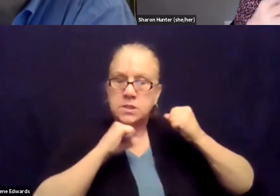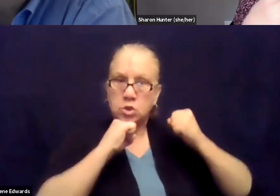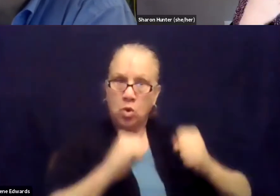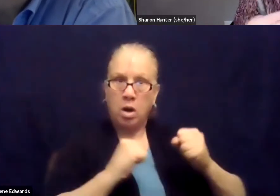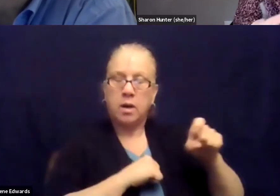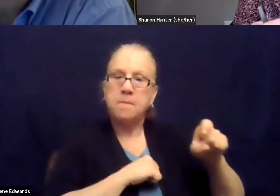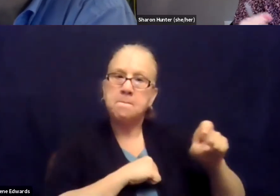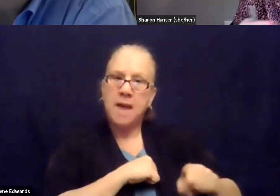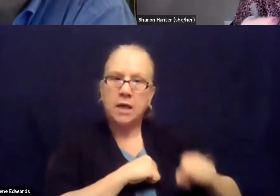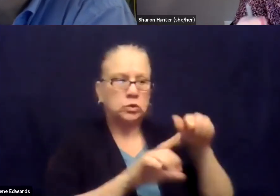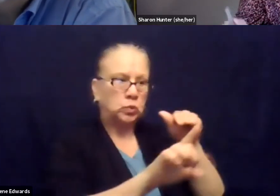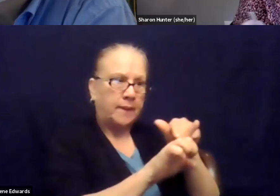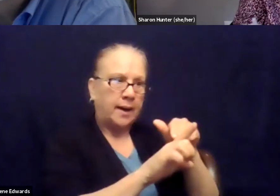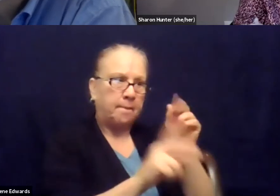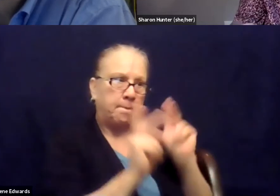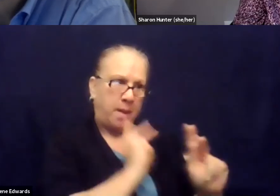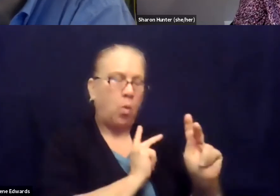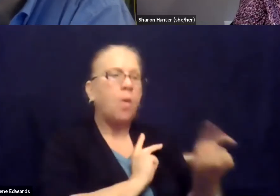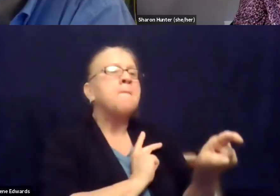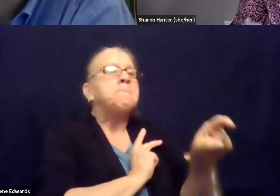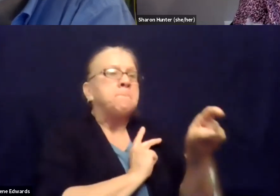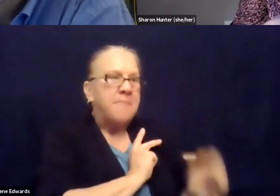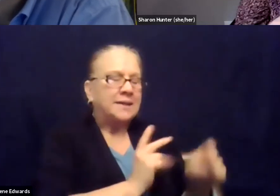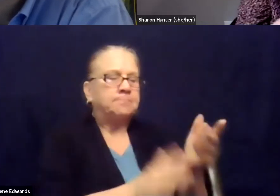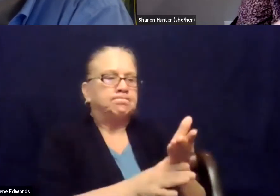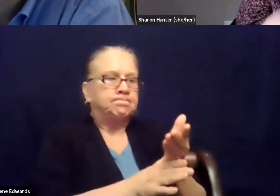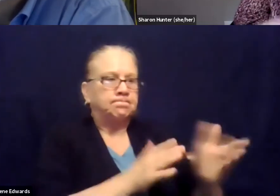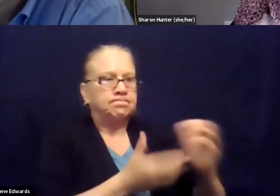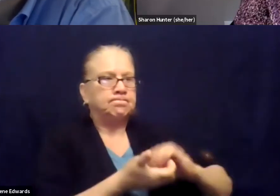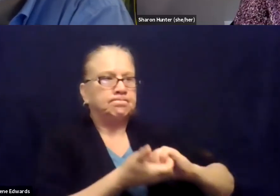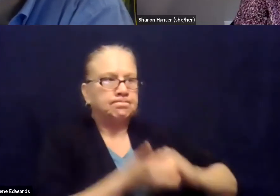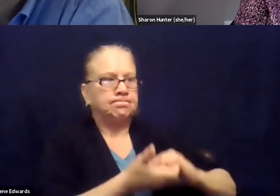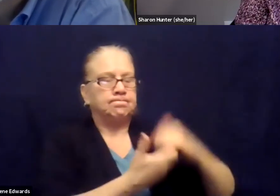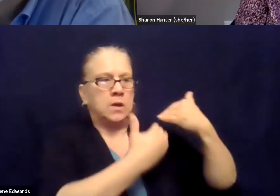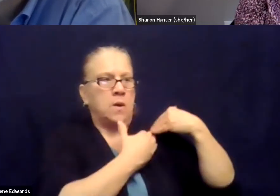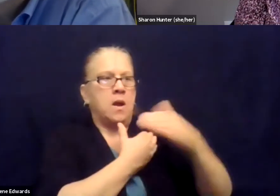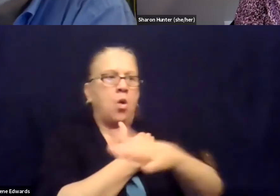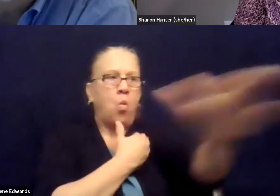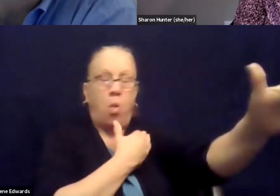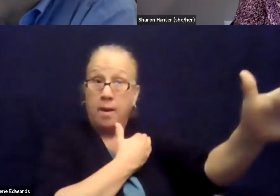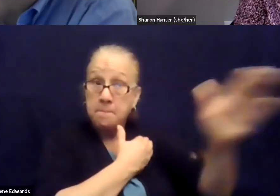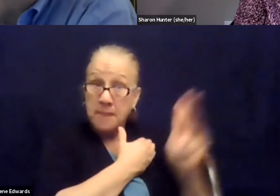to remind people that needs to be a component to this as we come back. Really, we have had an